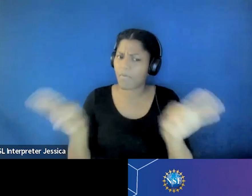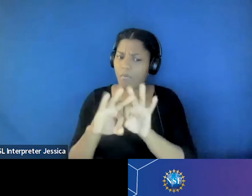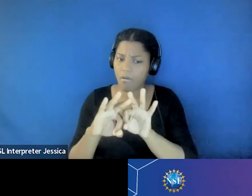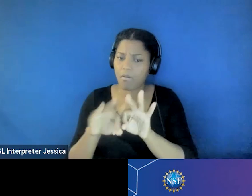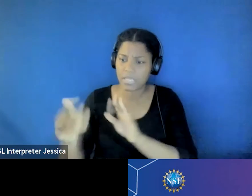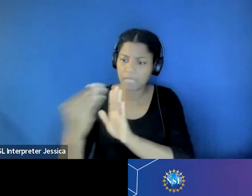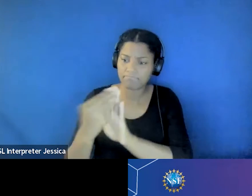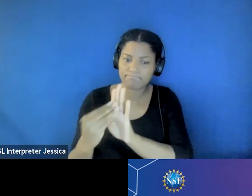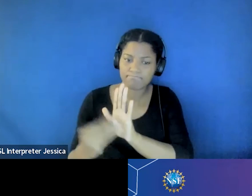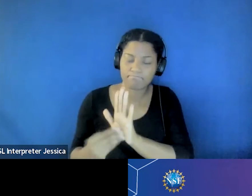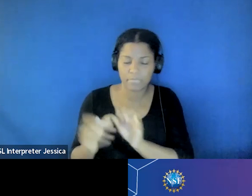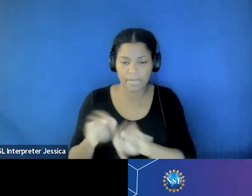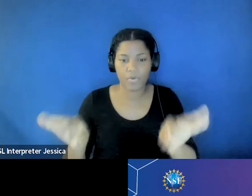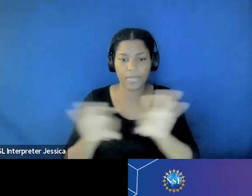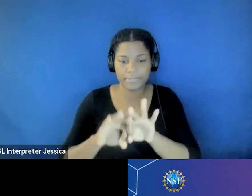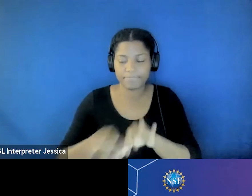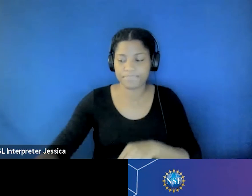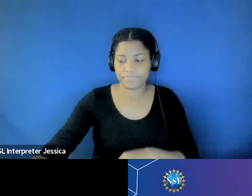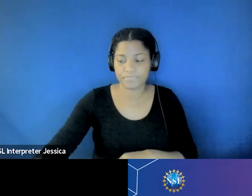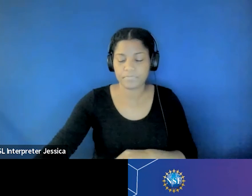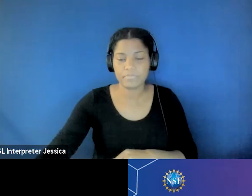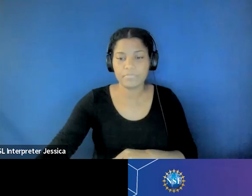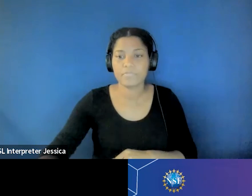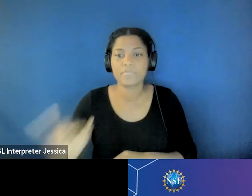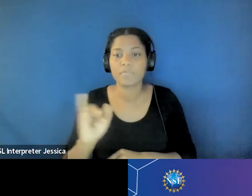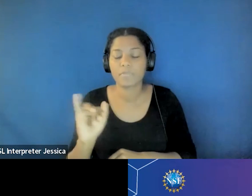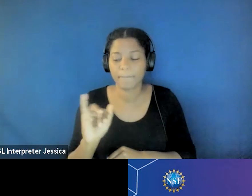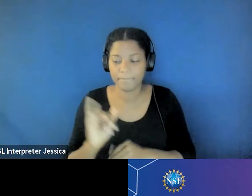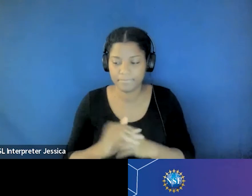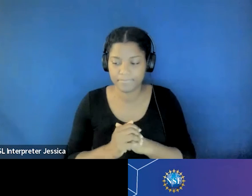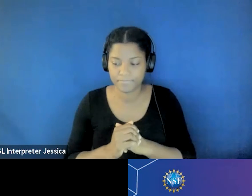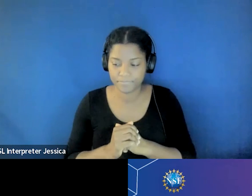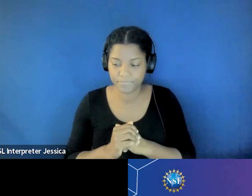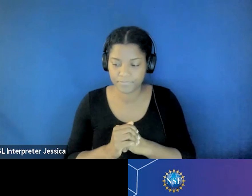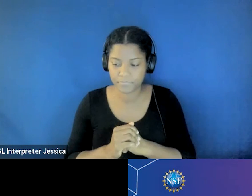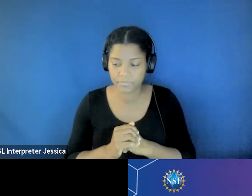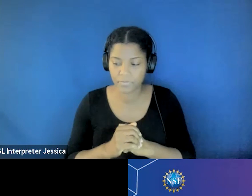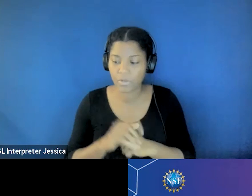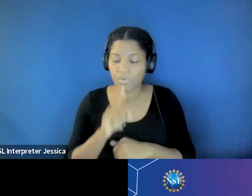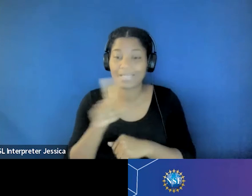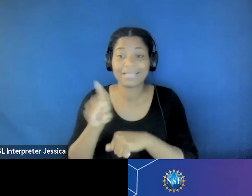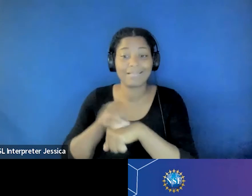evaluating that. And I will point out that, based on our, Advisory Committee some,